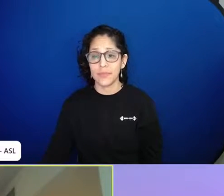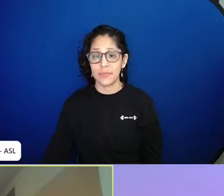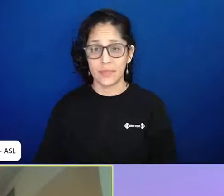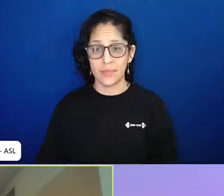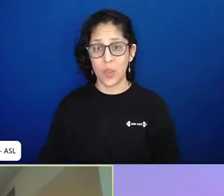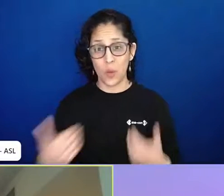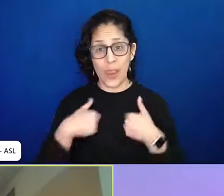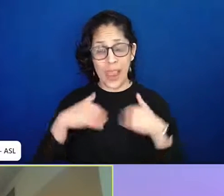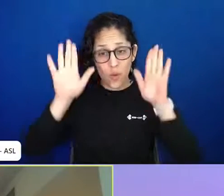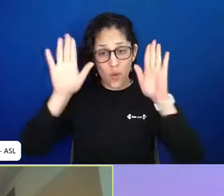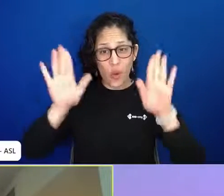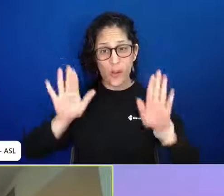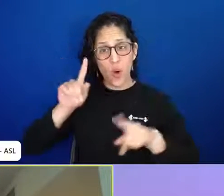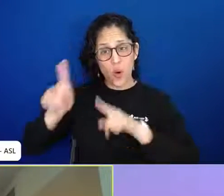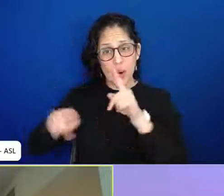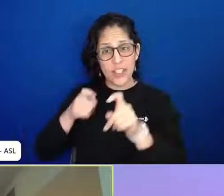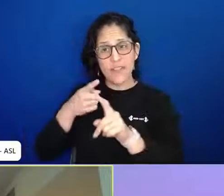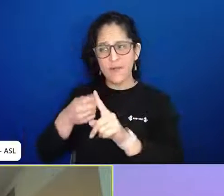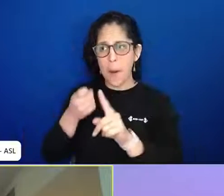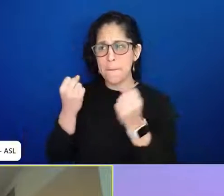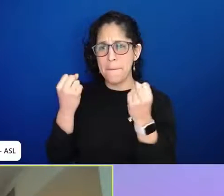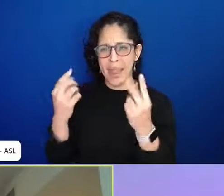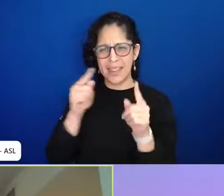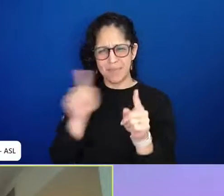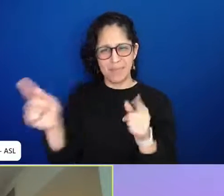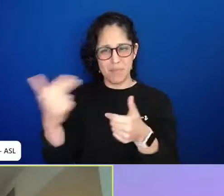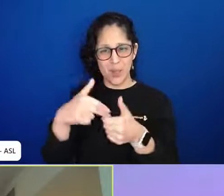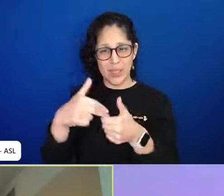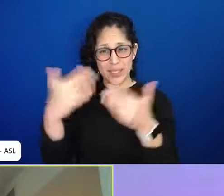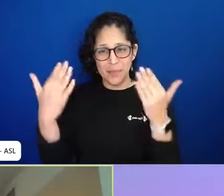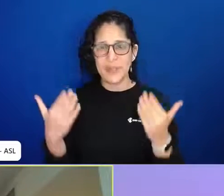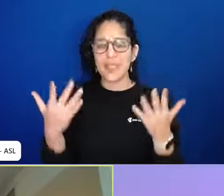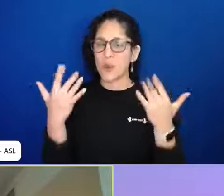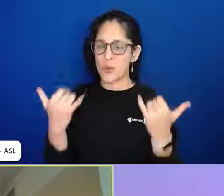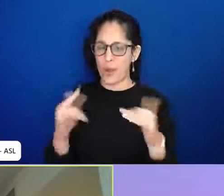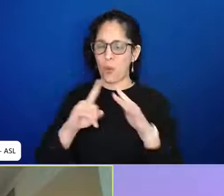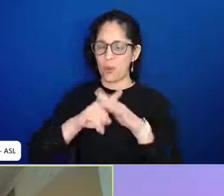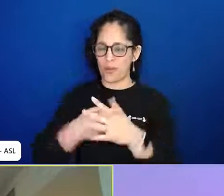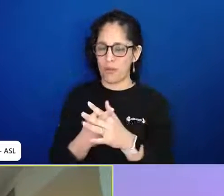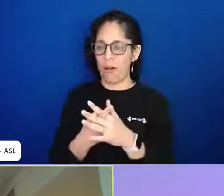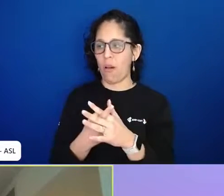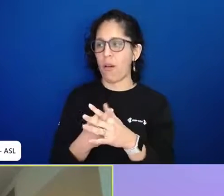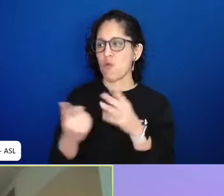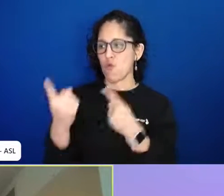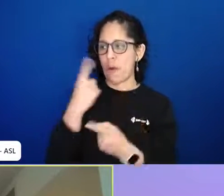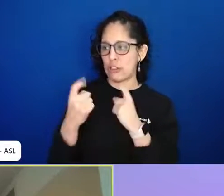had some really excellent questions from our participants, and I will move us into those at this point.